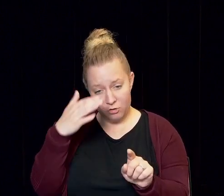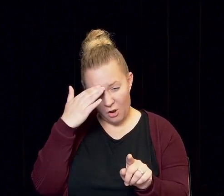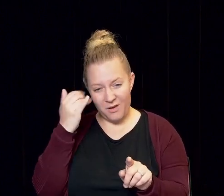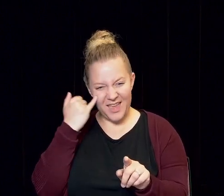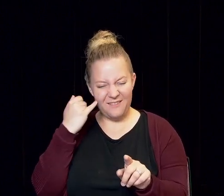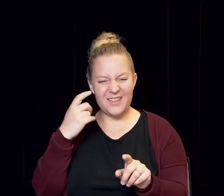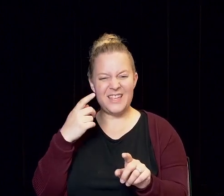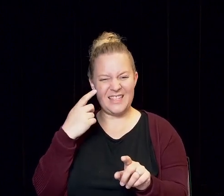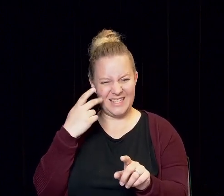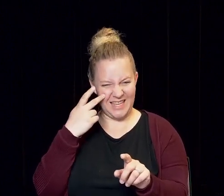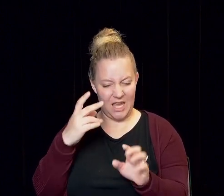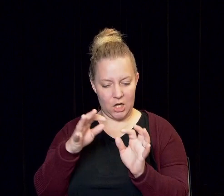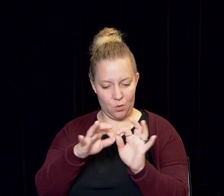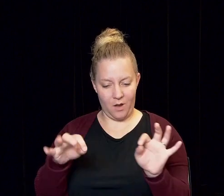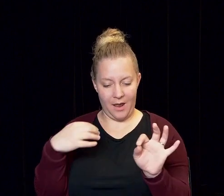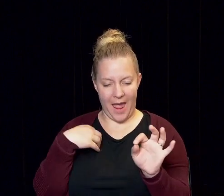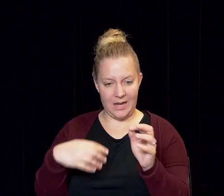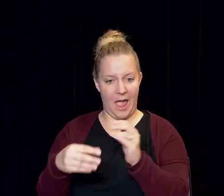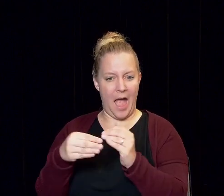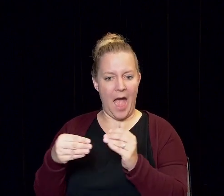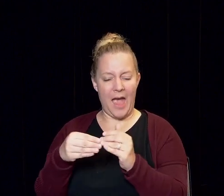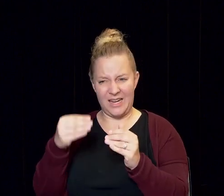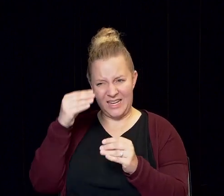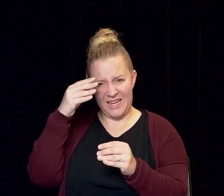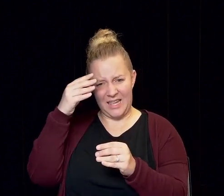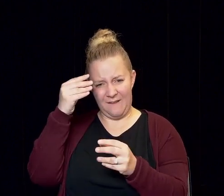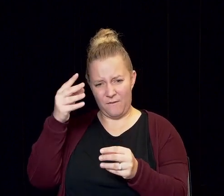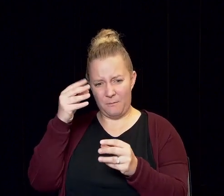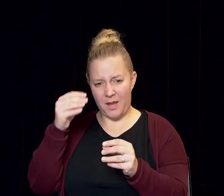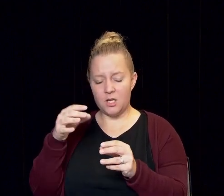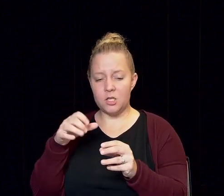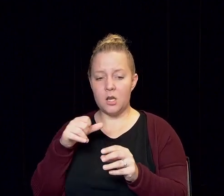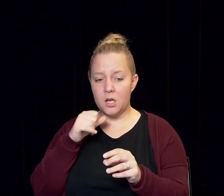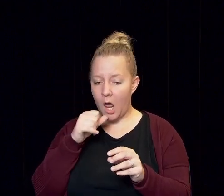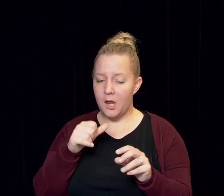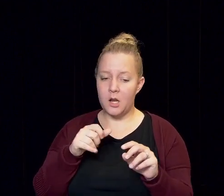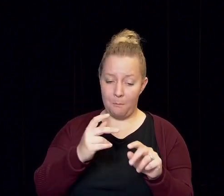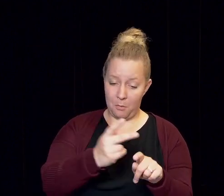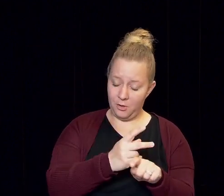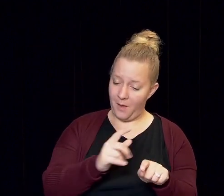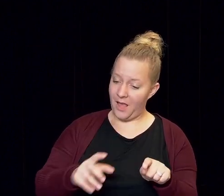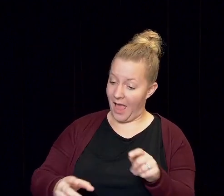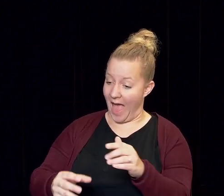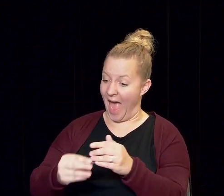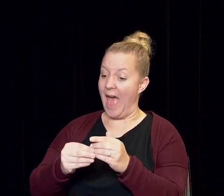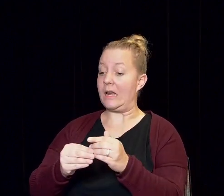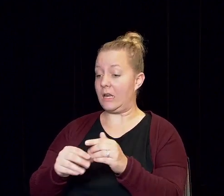equation that has extra information besides the multiplying, then you know right there